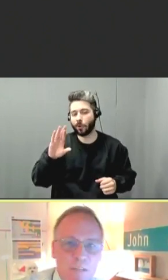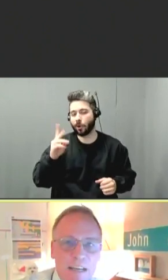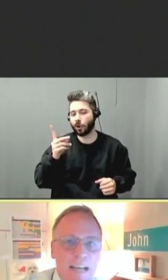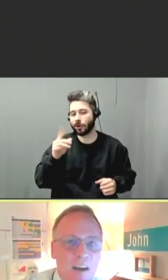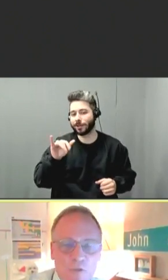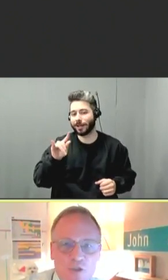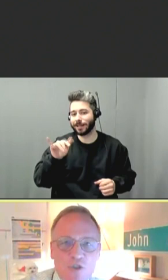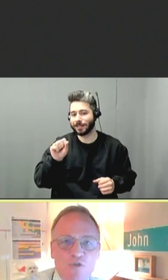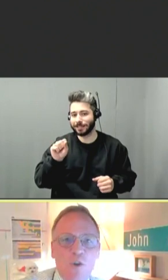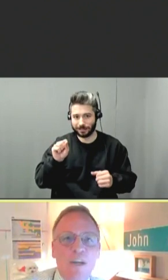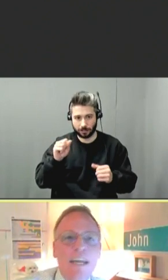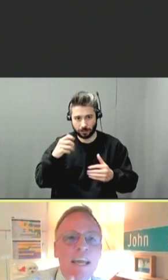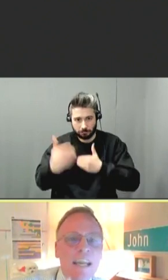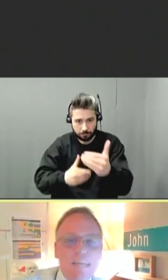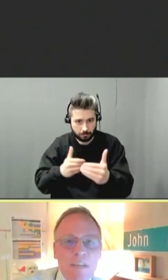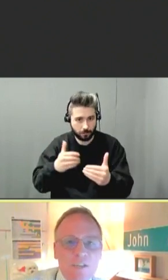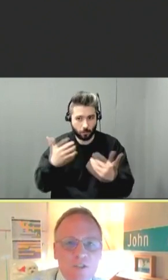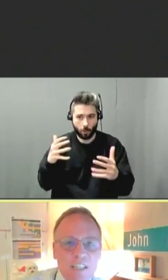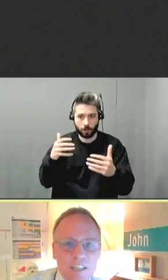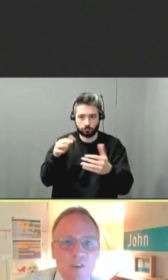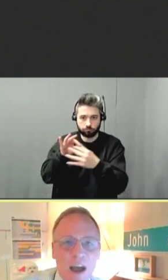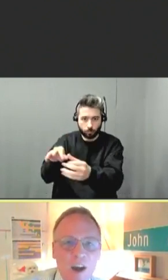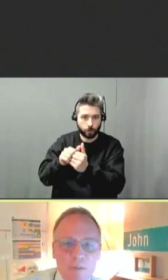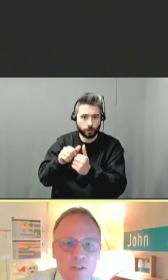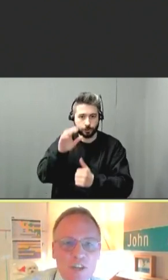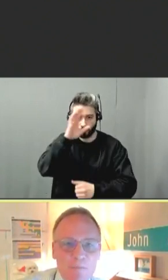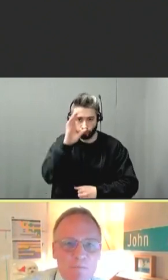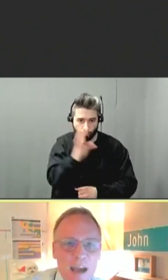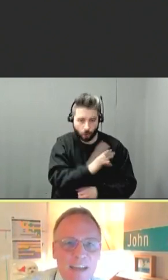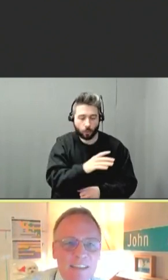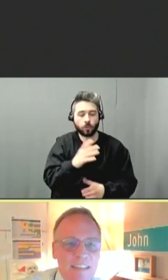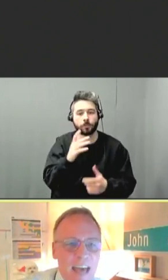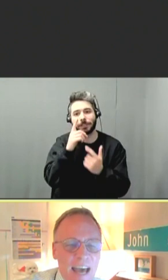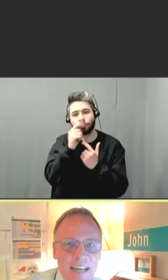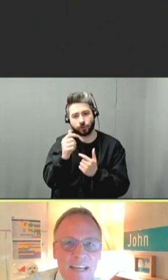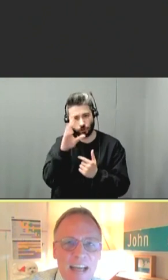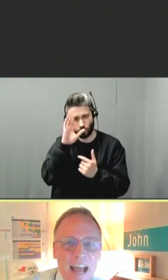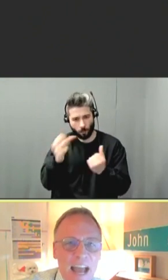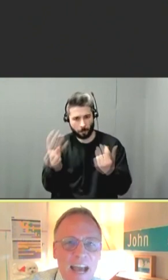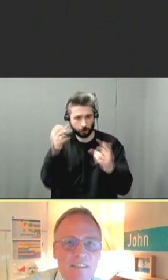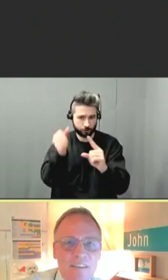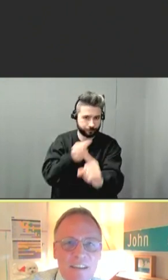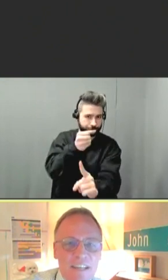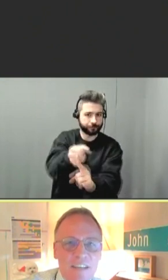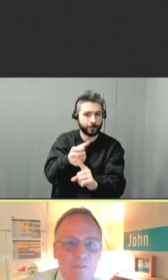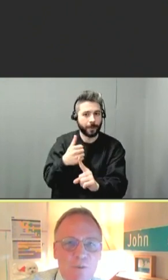playing out with stroke. It'd be interesting to know how much impact that has on any given